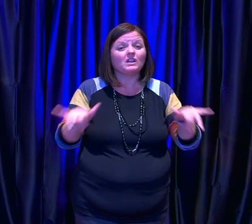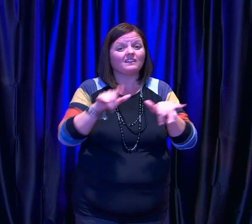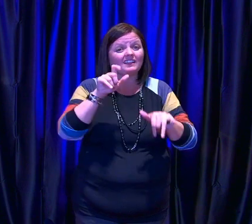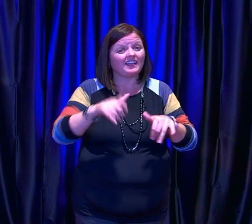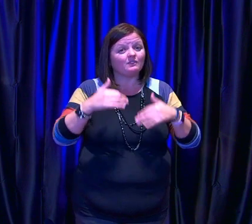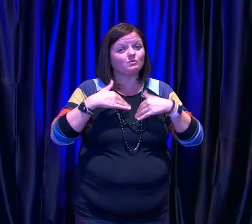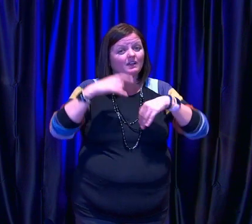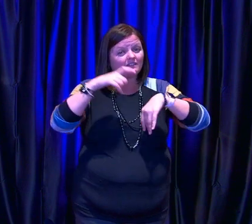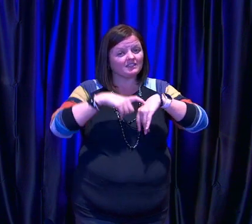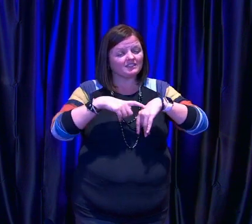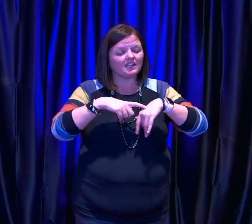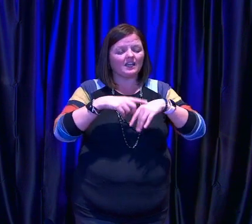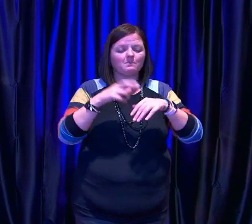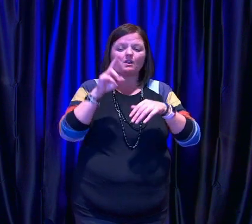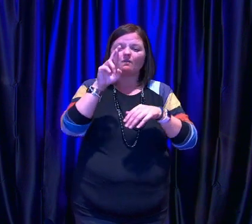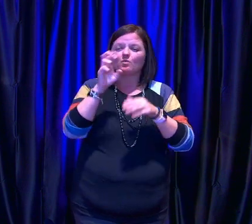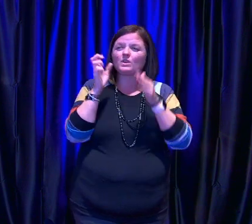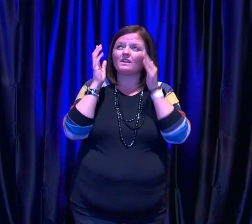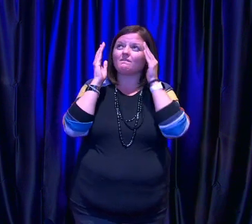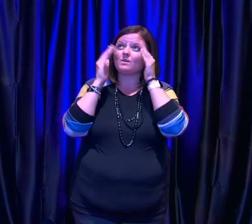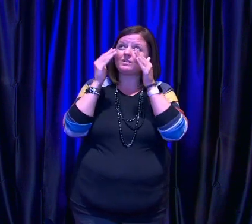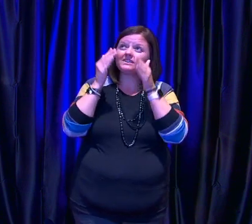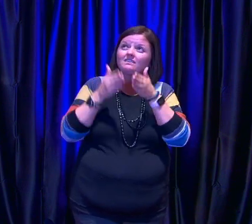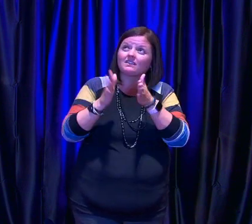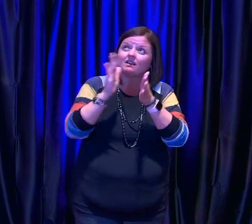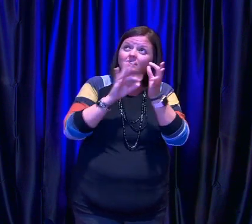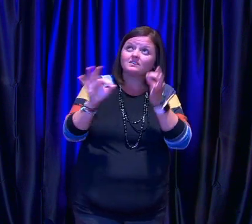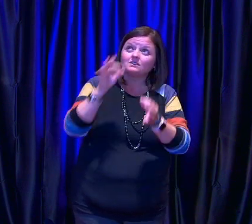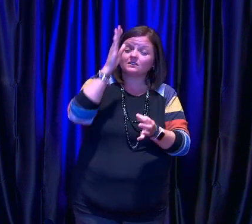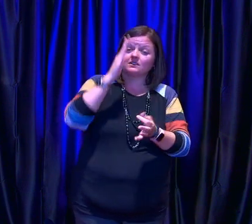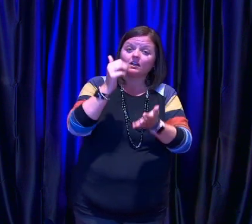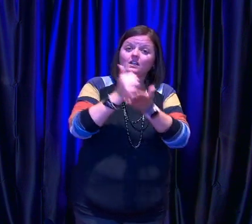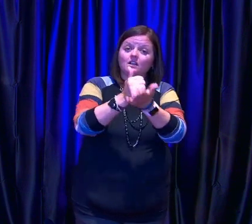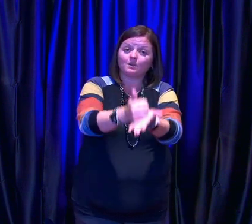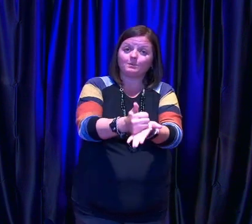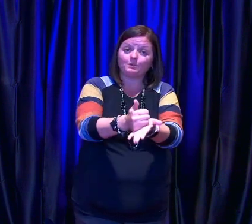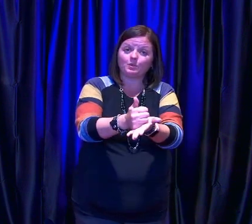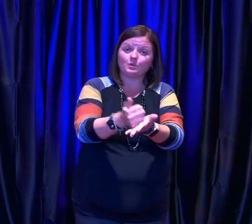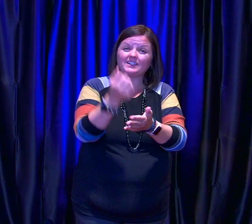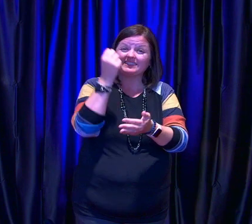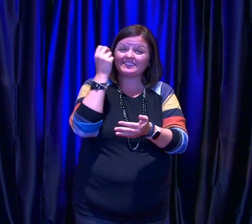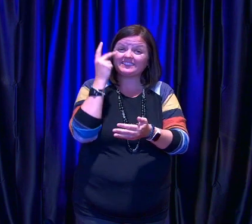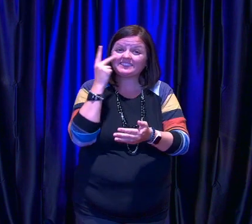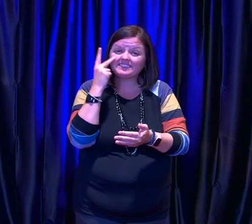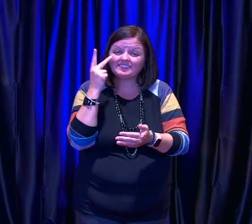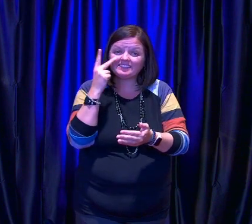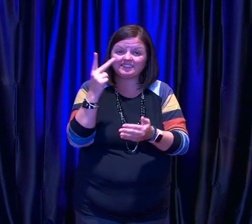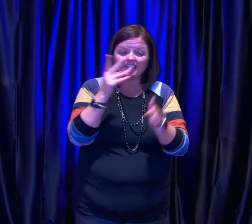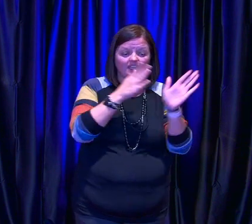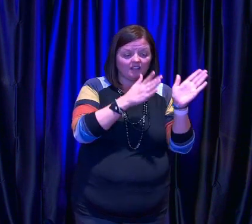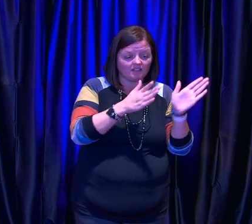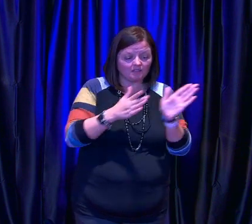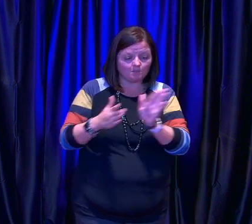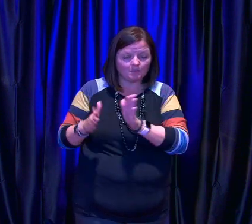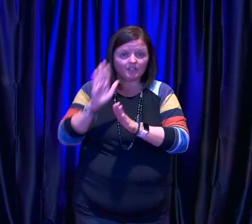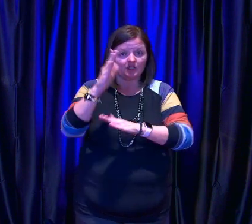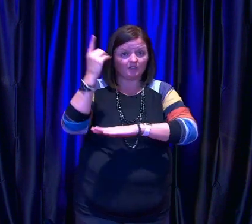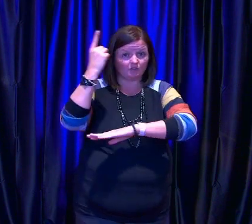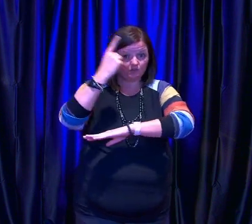time of refocusing and allowing the spirit of God to help you see the agenda of your daily life through